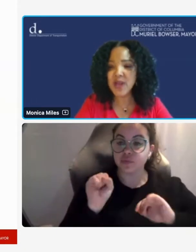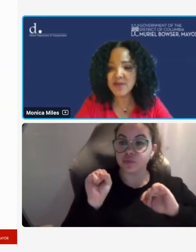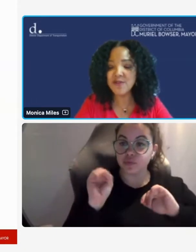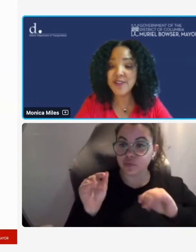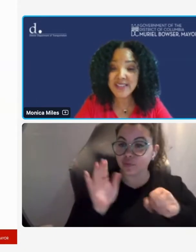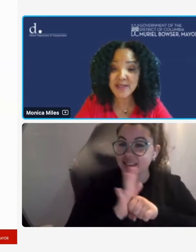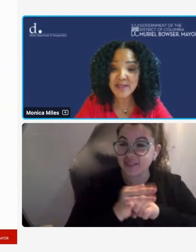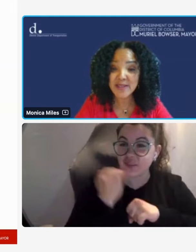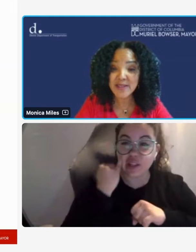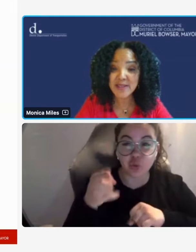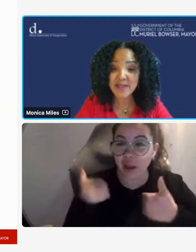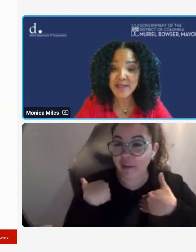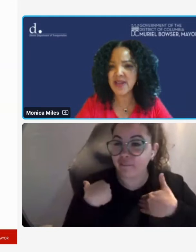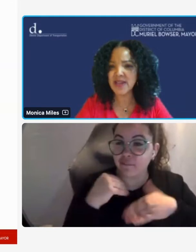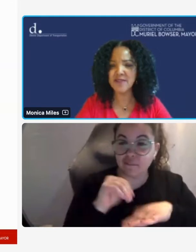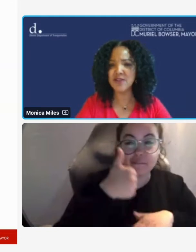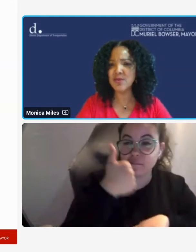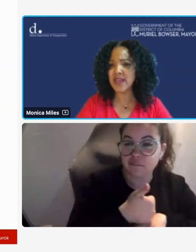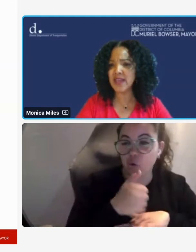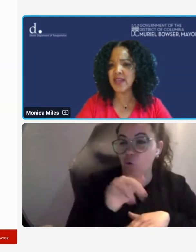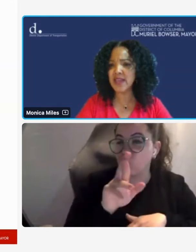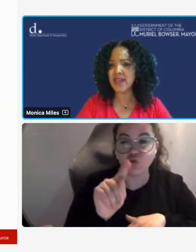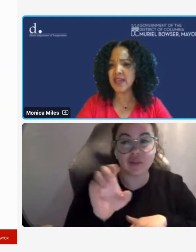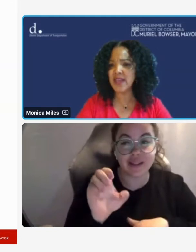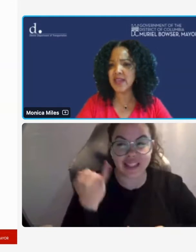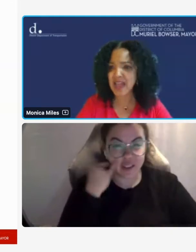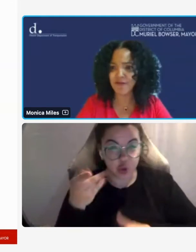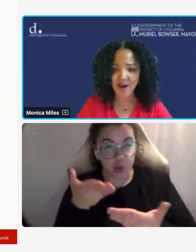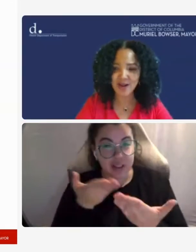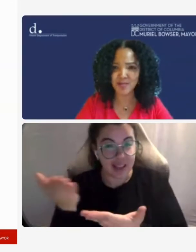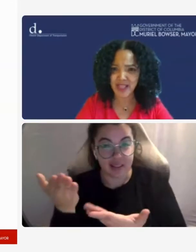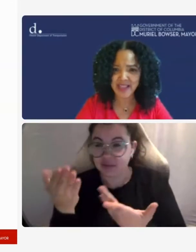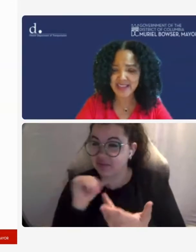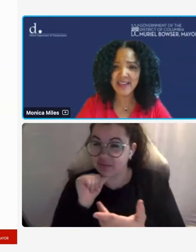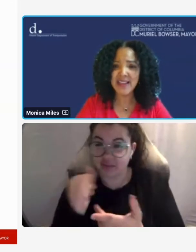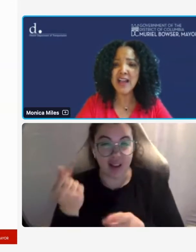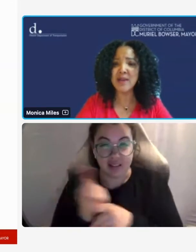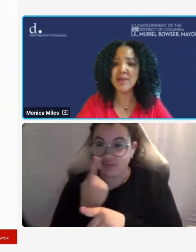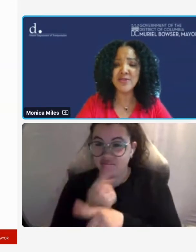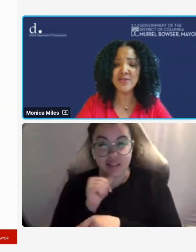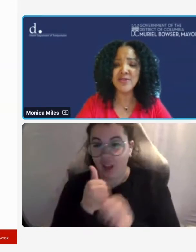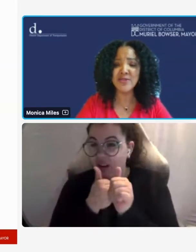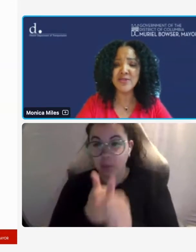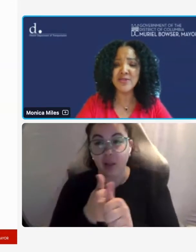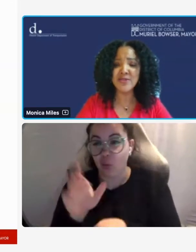have a fixed billable rate contract if you gave a totally not far compliant indirect cost rate to